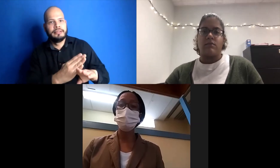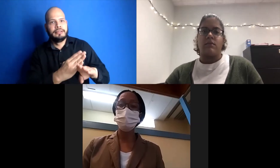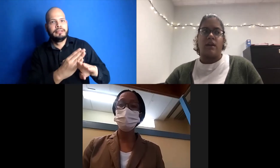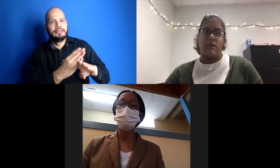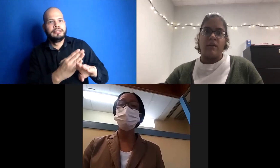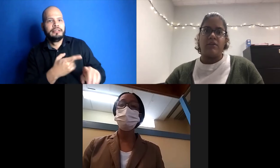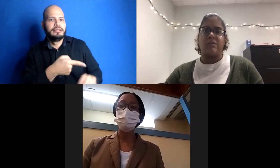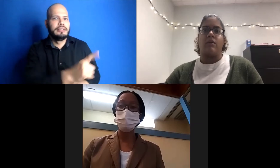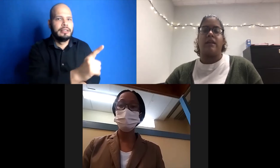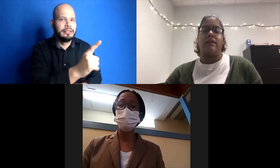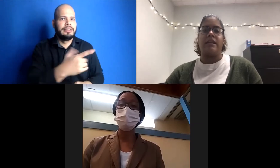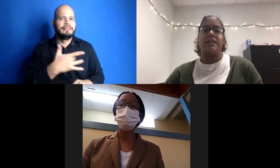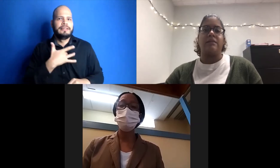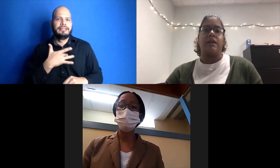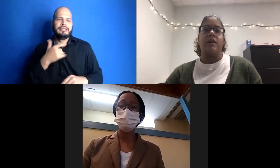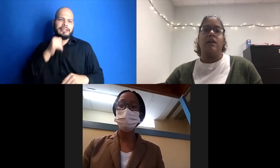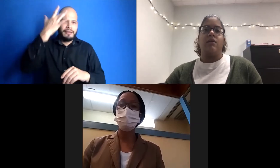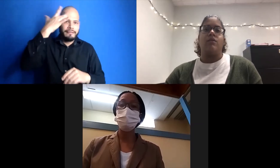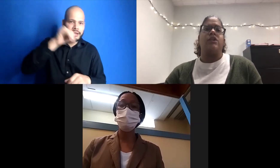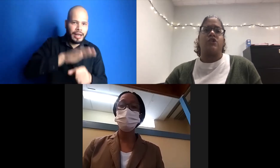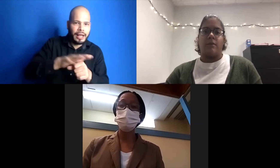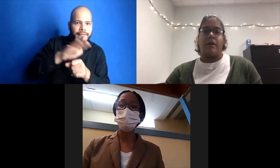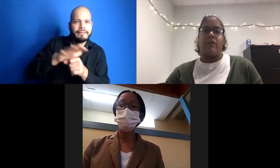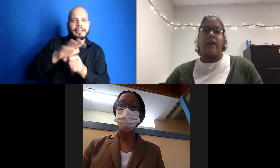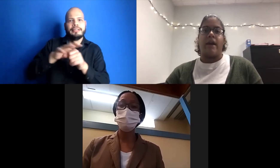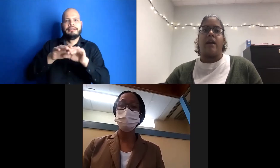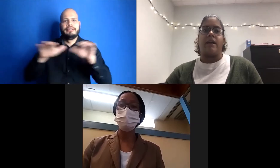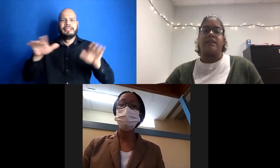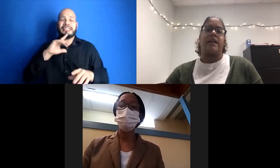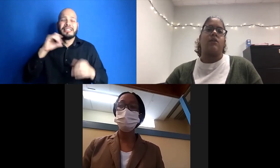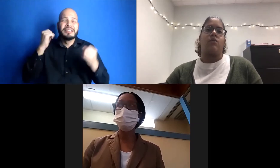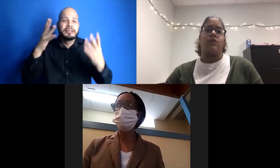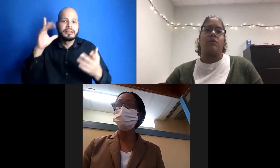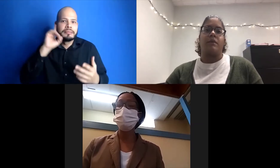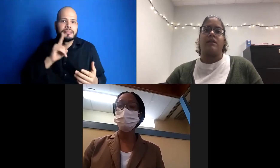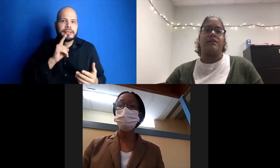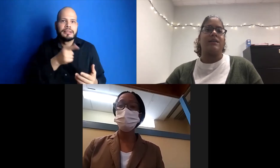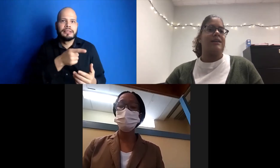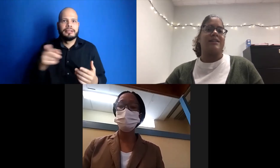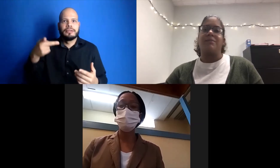they are very smart and they need to be reassured about that as they get older because some people